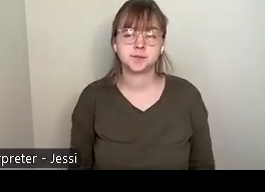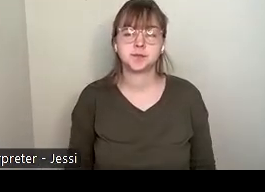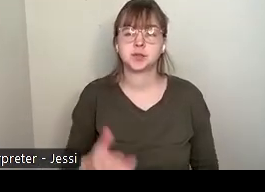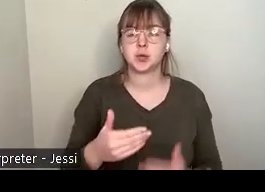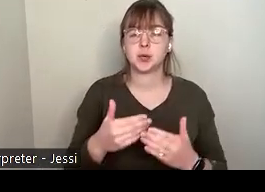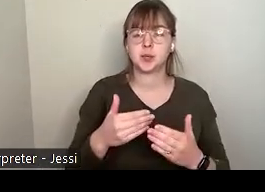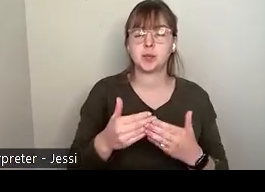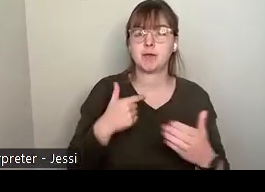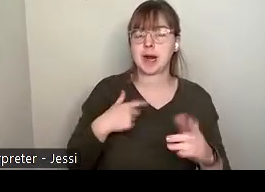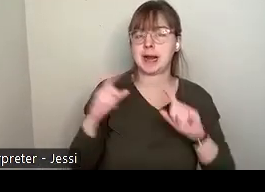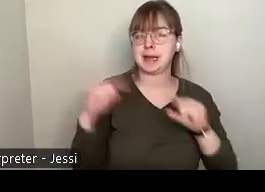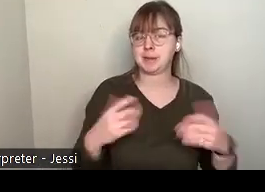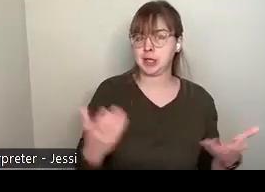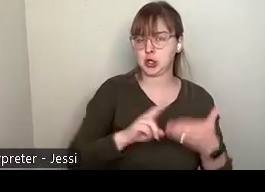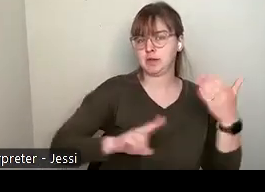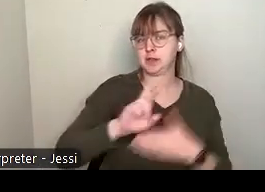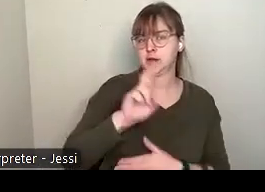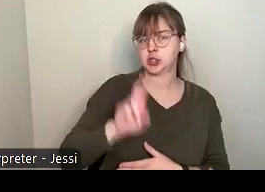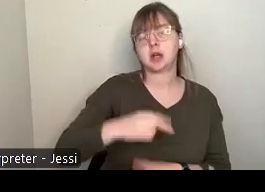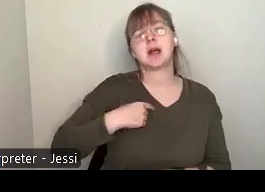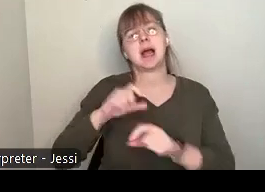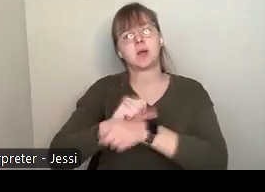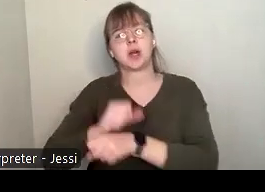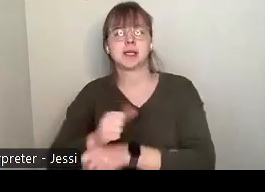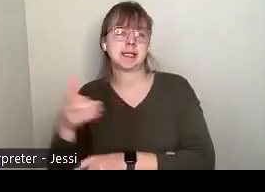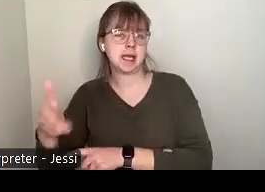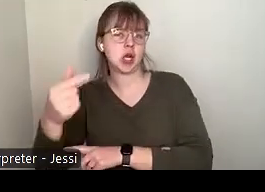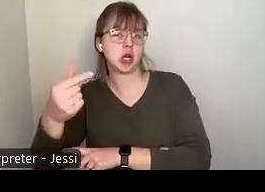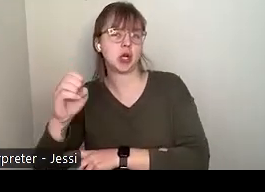years ago I worked at Georgetown and had been very fortunate to continue to collaborate since